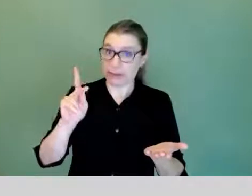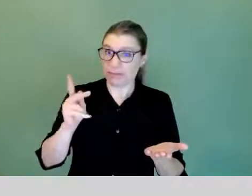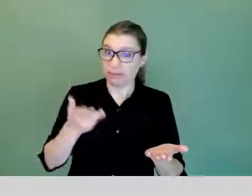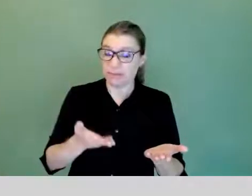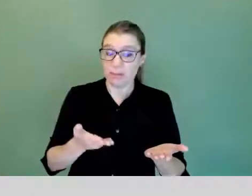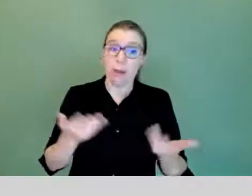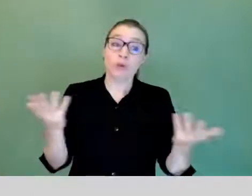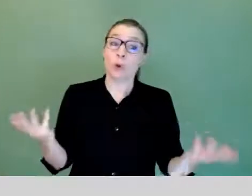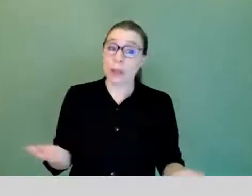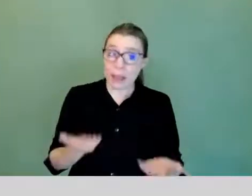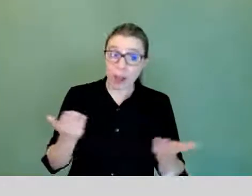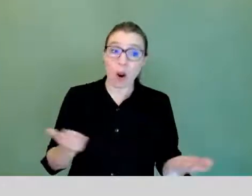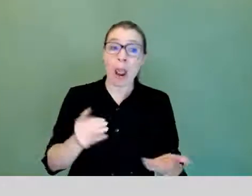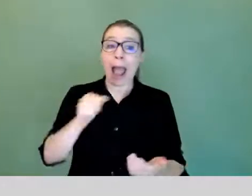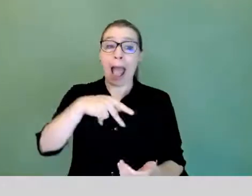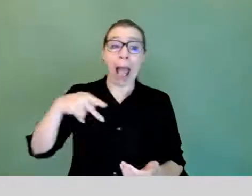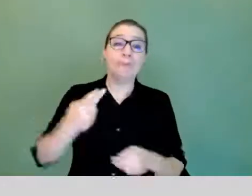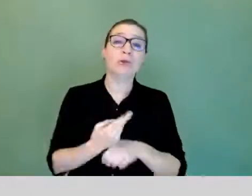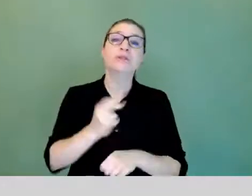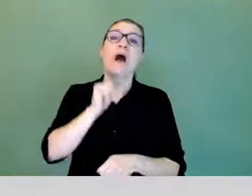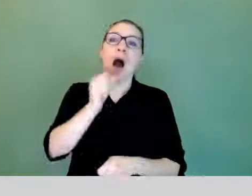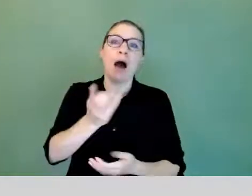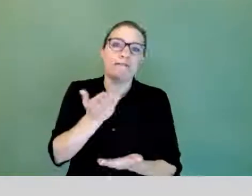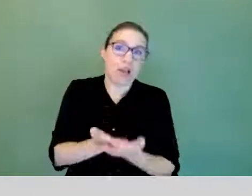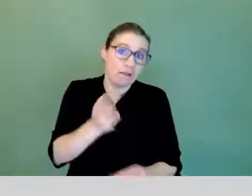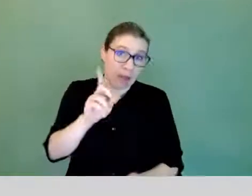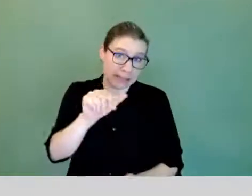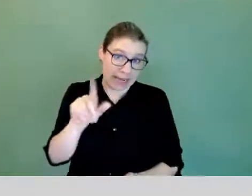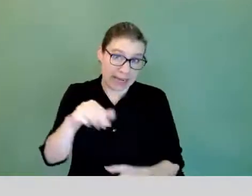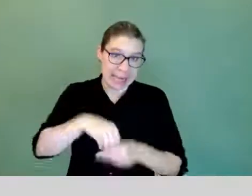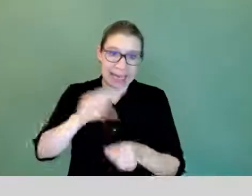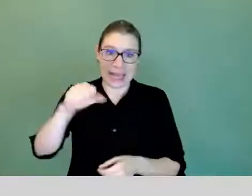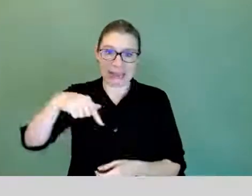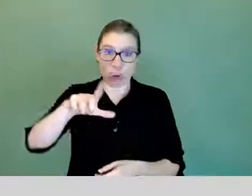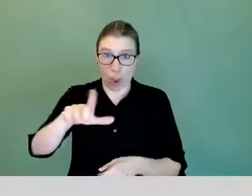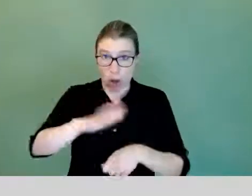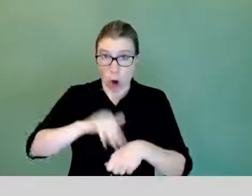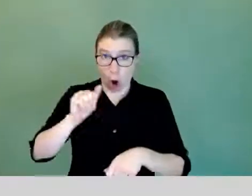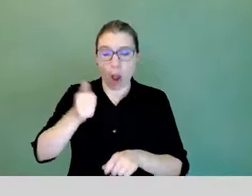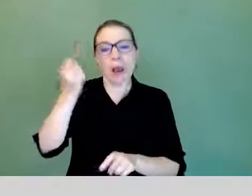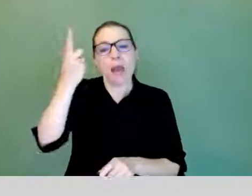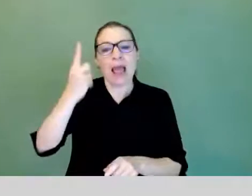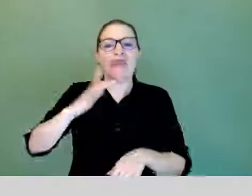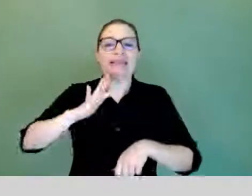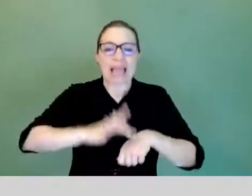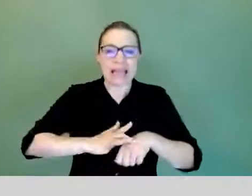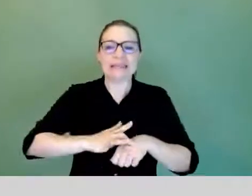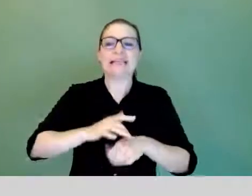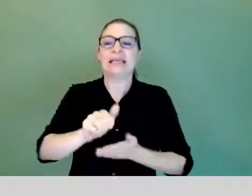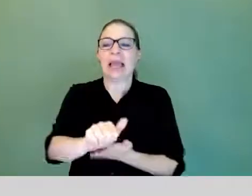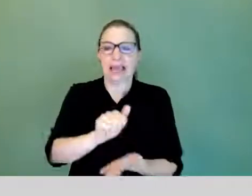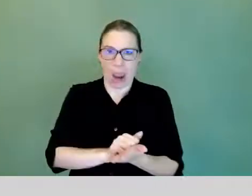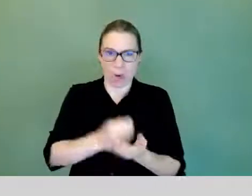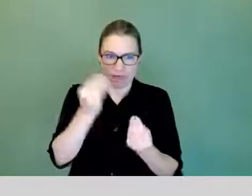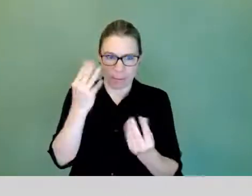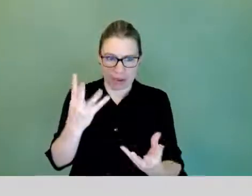So here the application uses the unverified data in SQL call that is accessing the account information, okay.